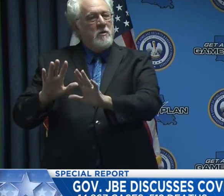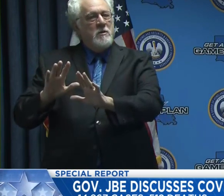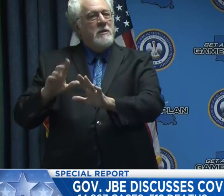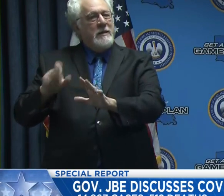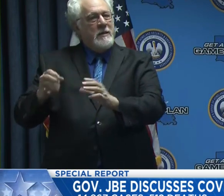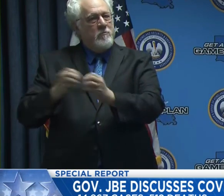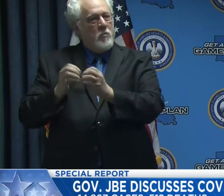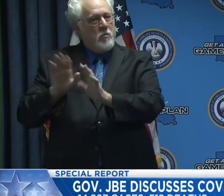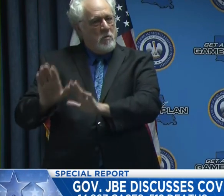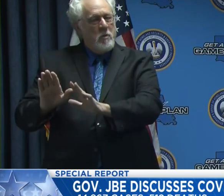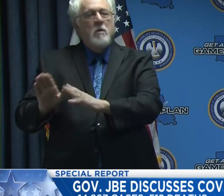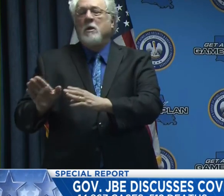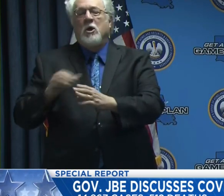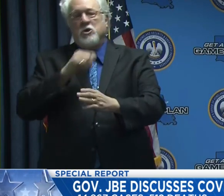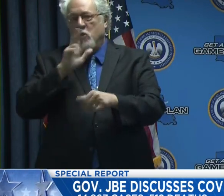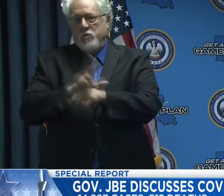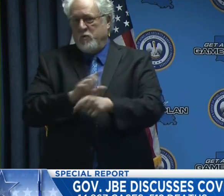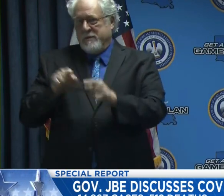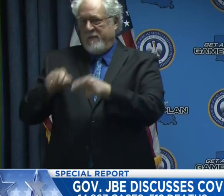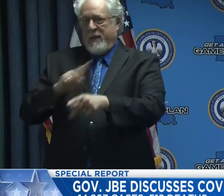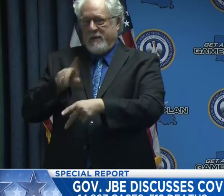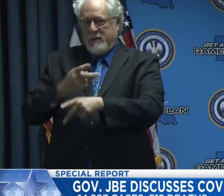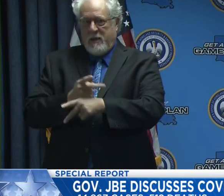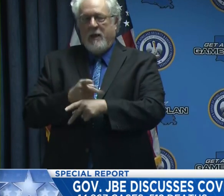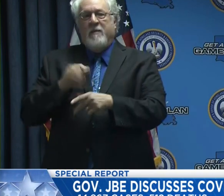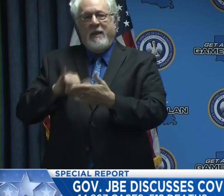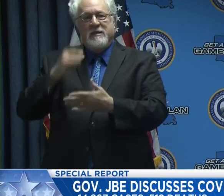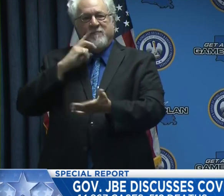WANT TO HAVE A MASK ON. IT IS STILL NOT RECOMMENDED THAT YOU